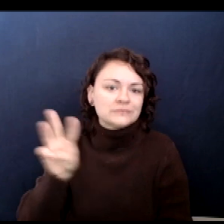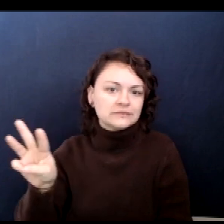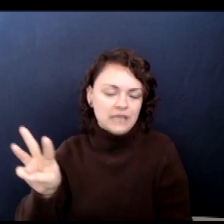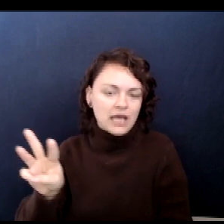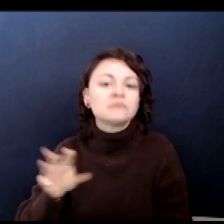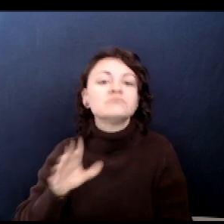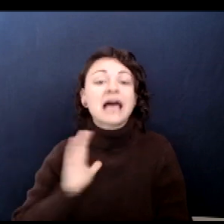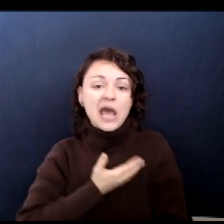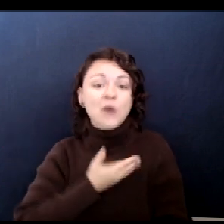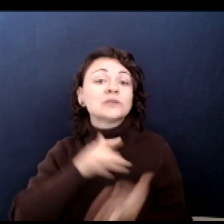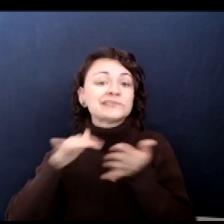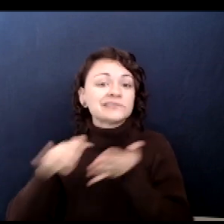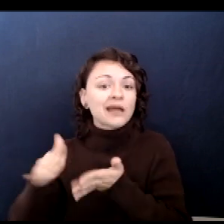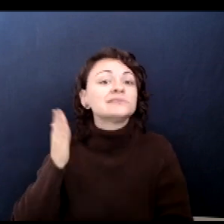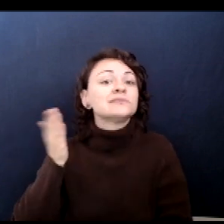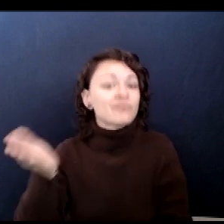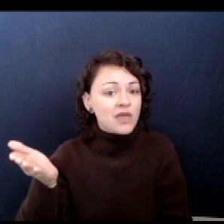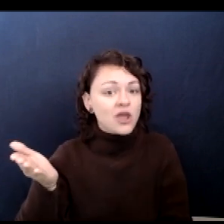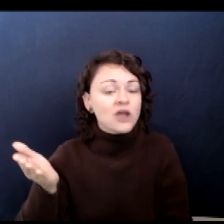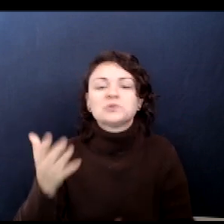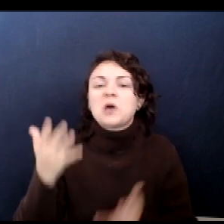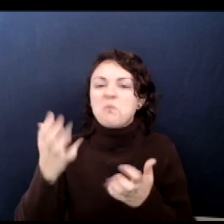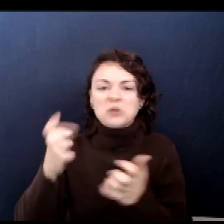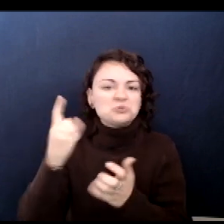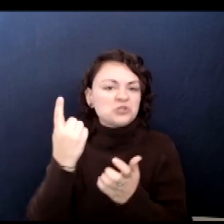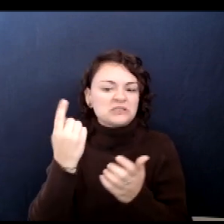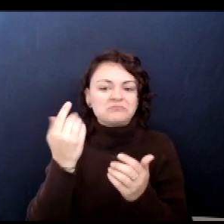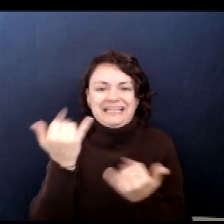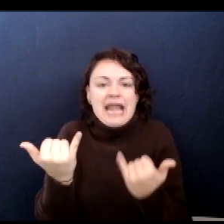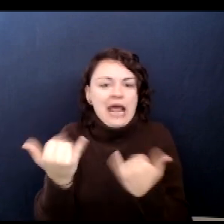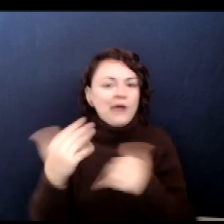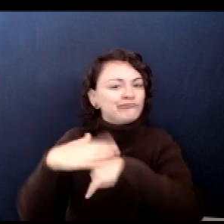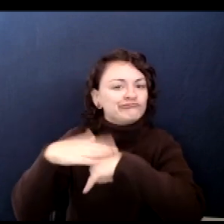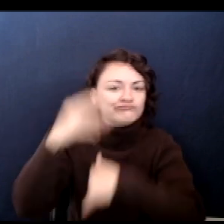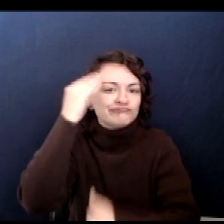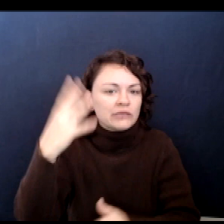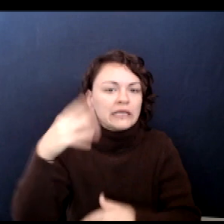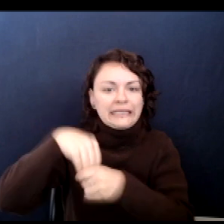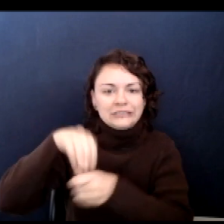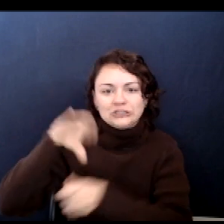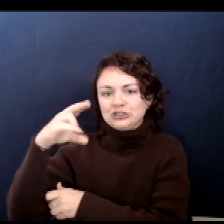I just wanted to note that here ahead of time. And I'll put it in the chat and then send